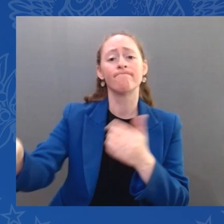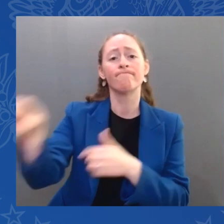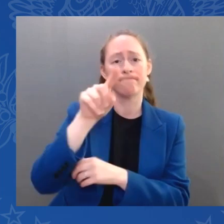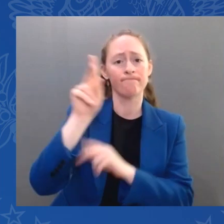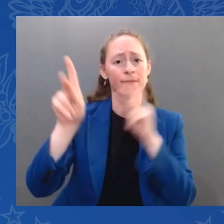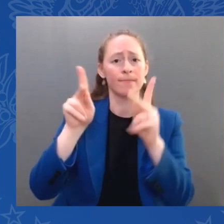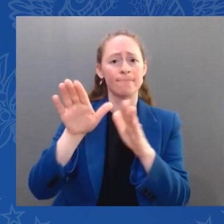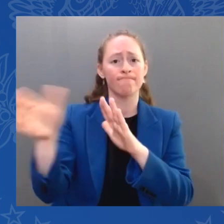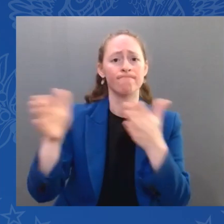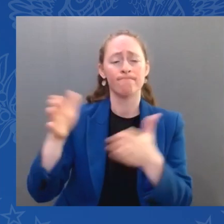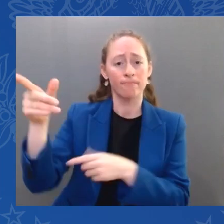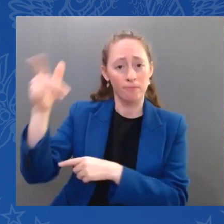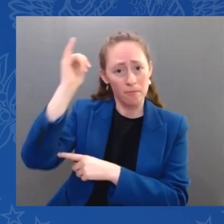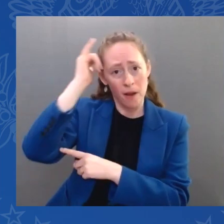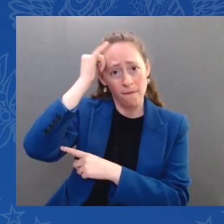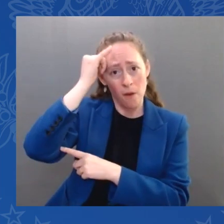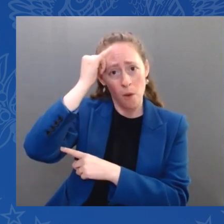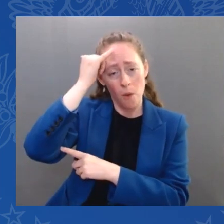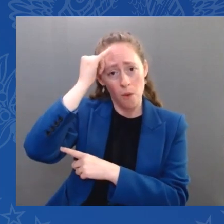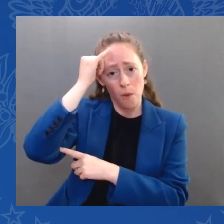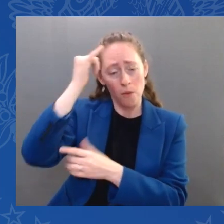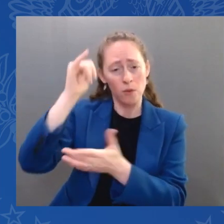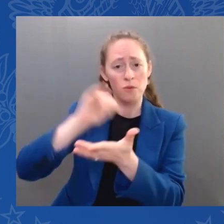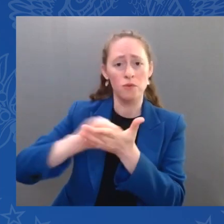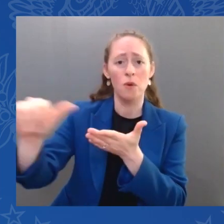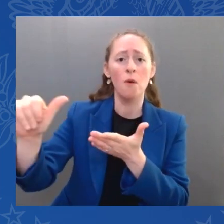Andre McNeil. Heyward Patterson.